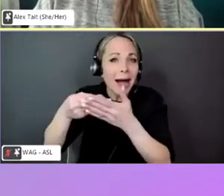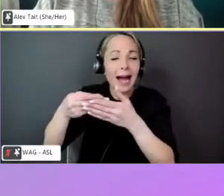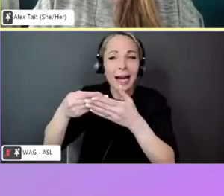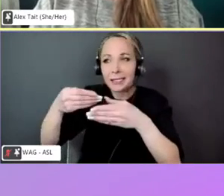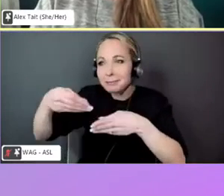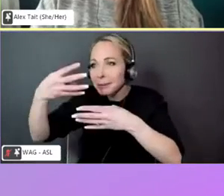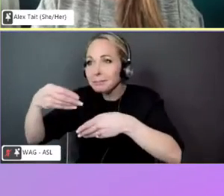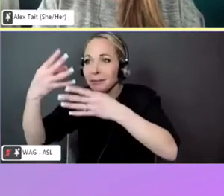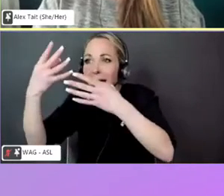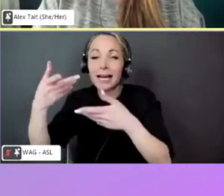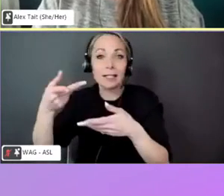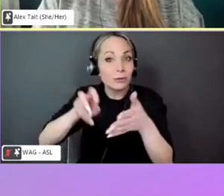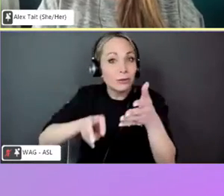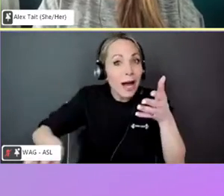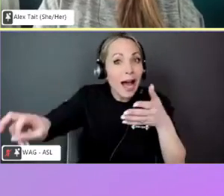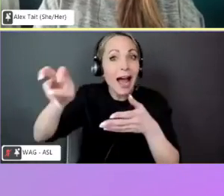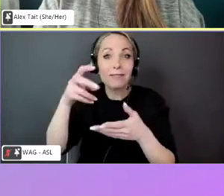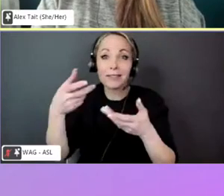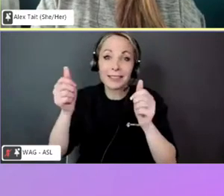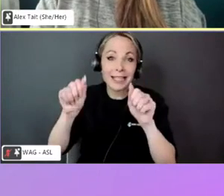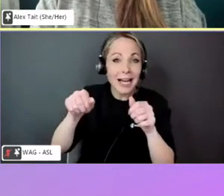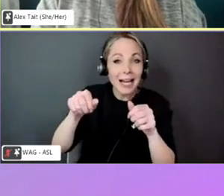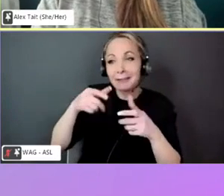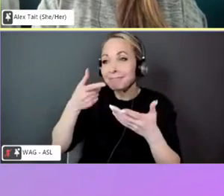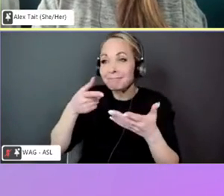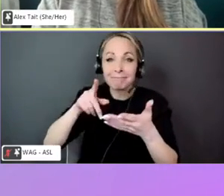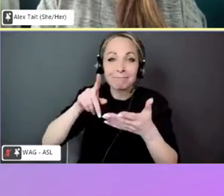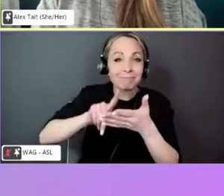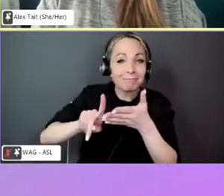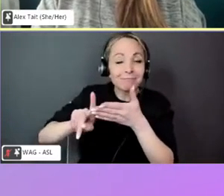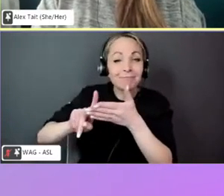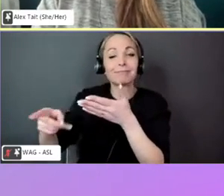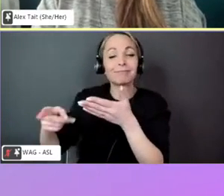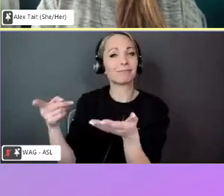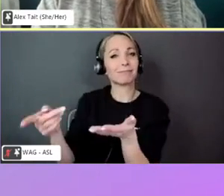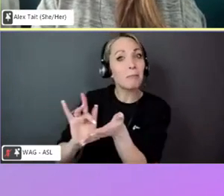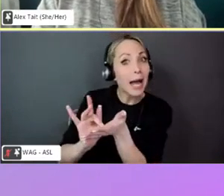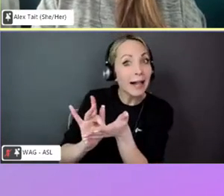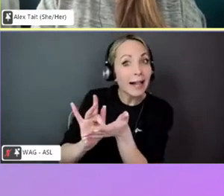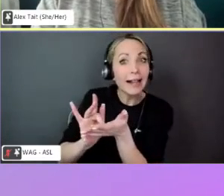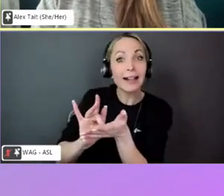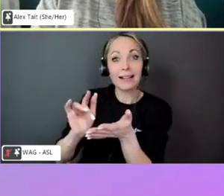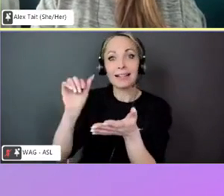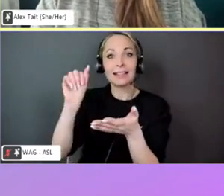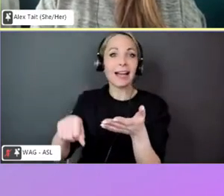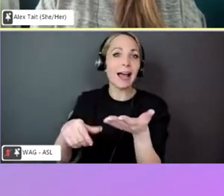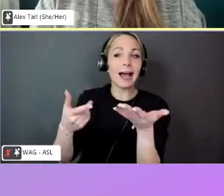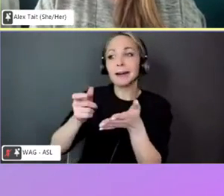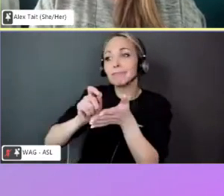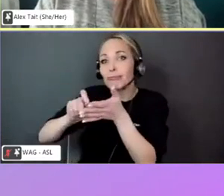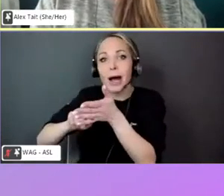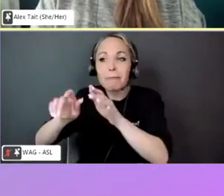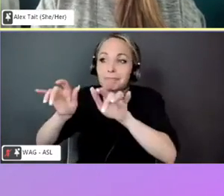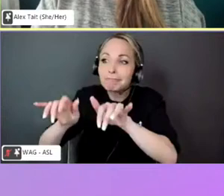chats, banking, bills, taxes, news and research, monitoring stocks, streaming services, raging travel, creating an